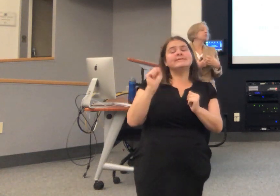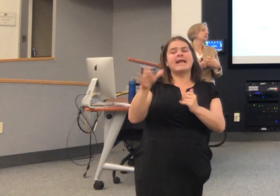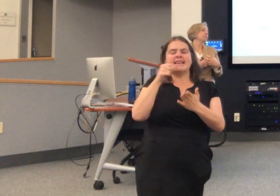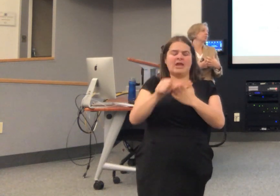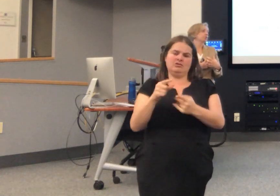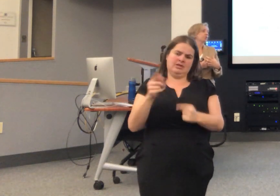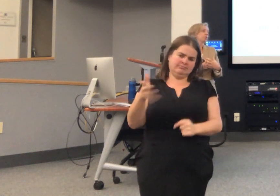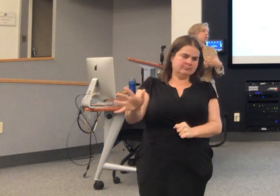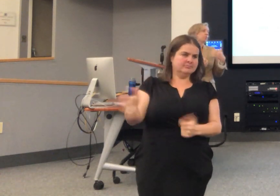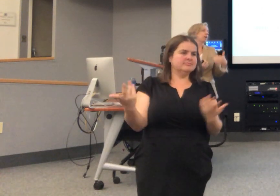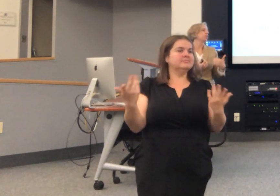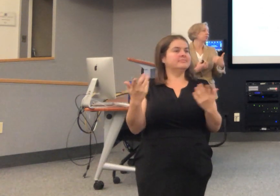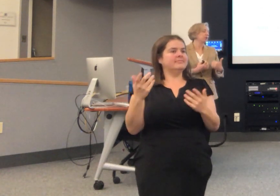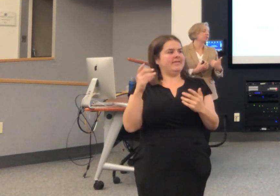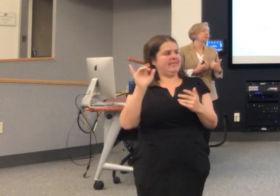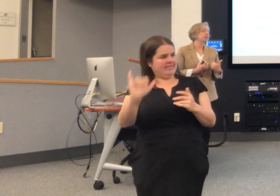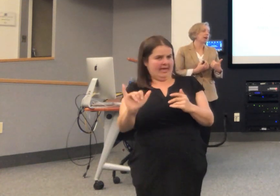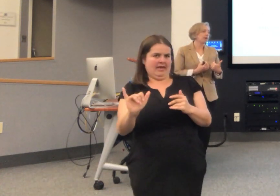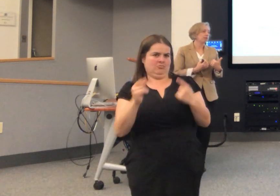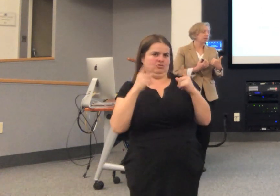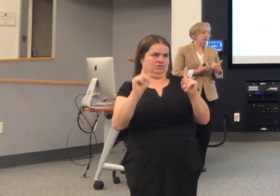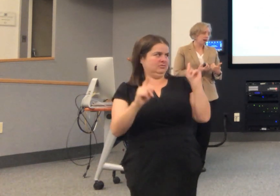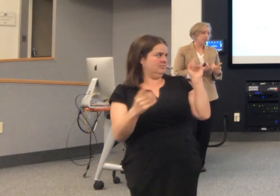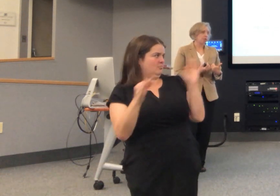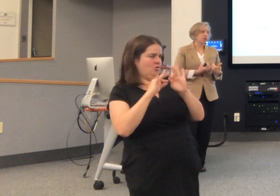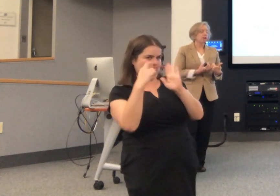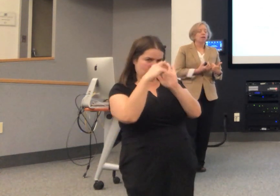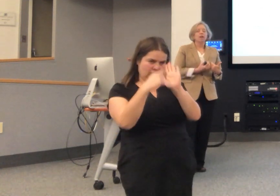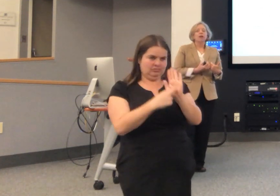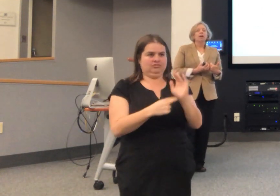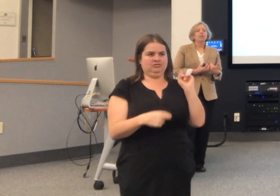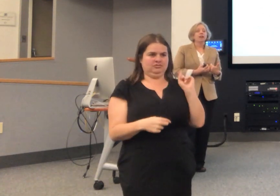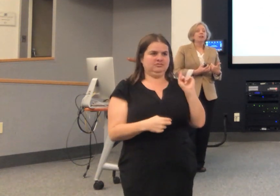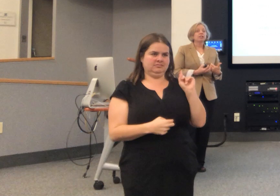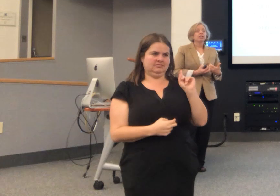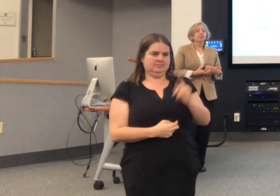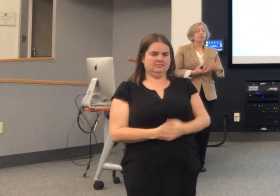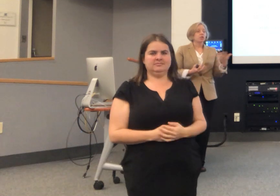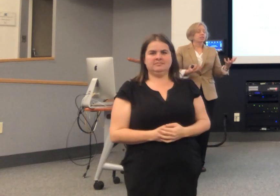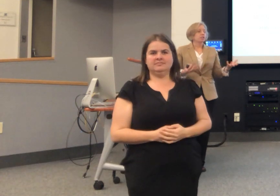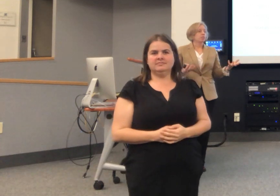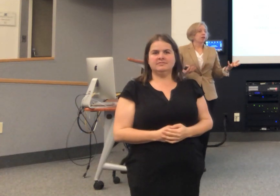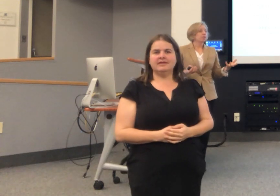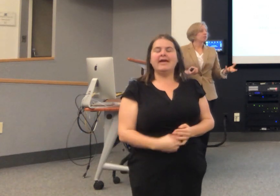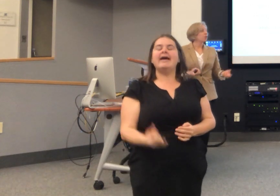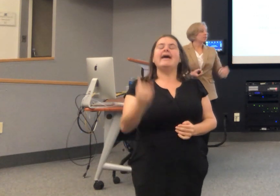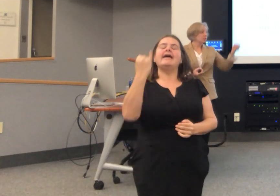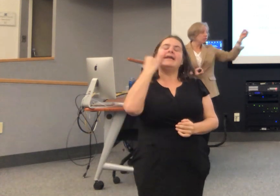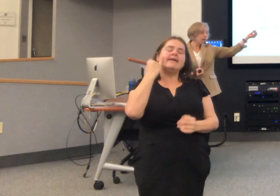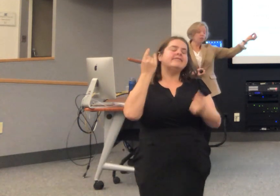you establish your priority rights in that copyright. And then, if they try to say, well, I didn't know.